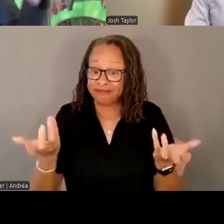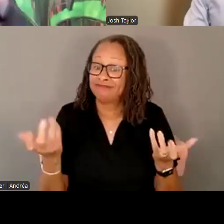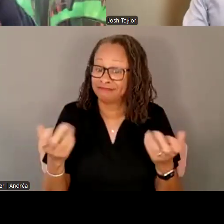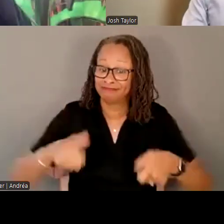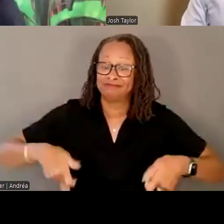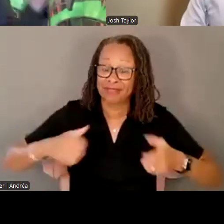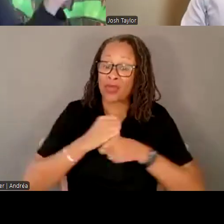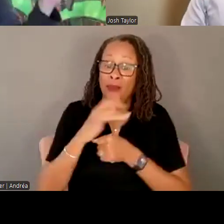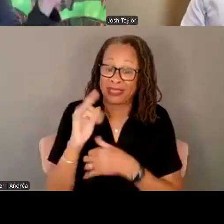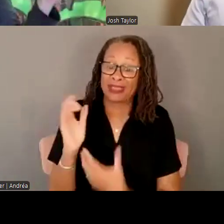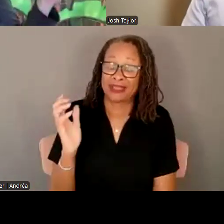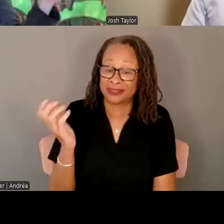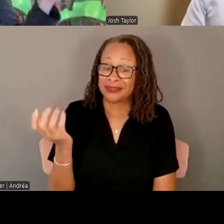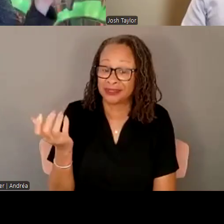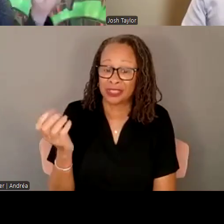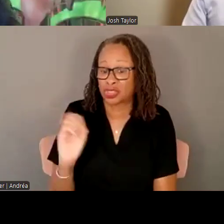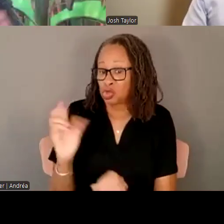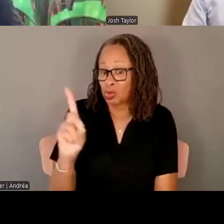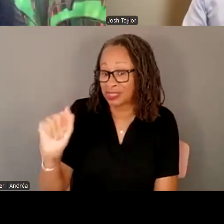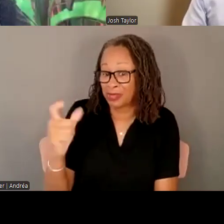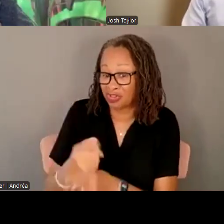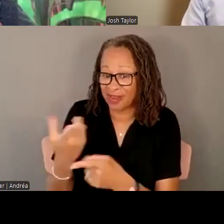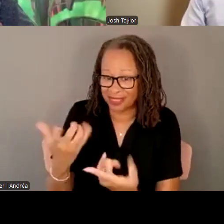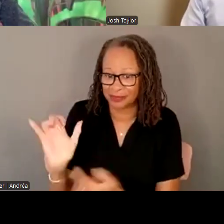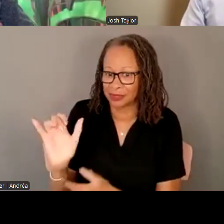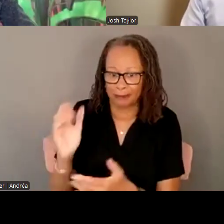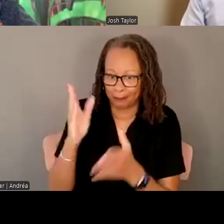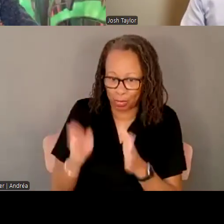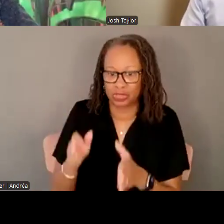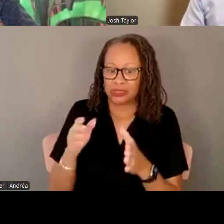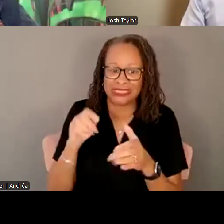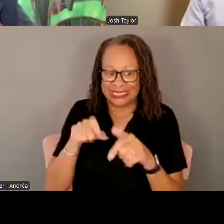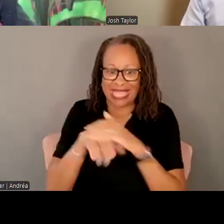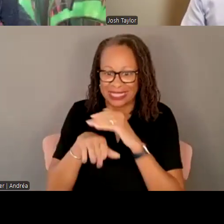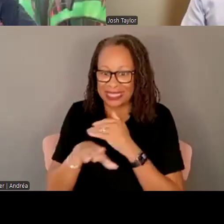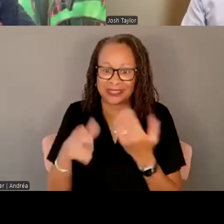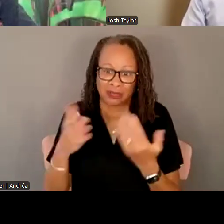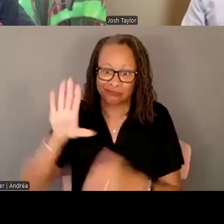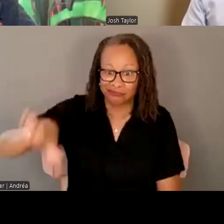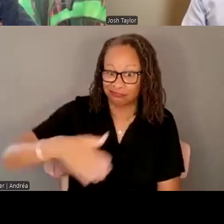like, there is no disability. So I think that it's important to say, you know, for some of these things,